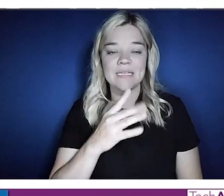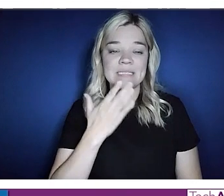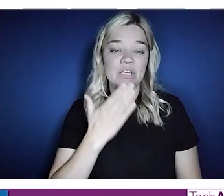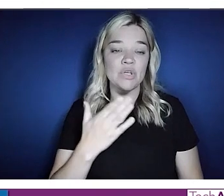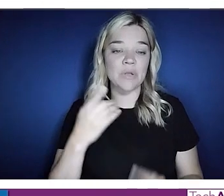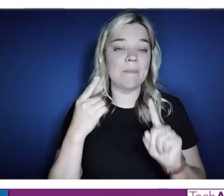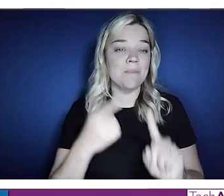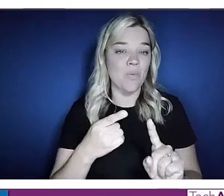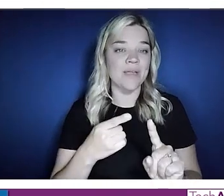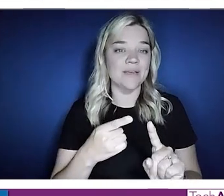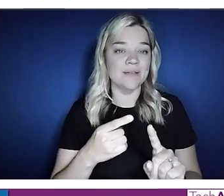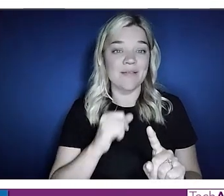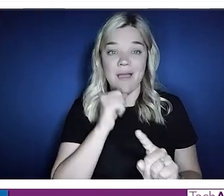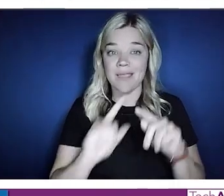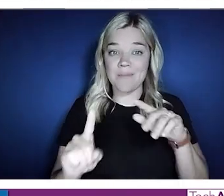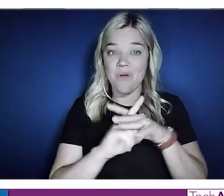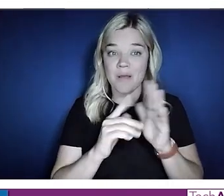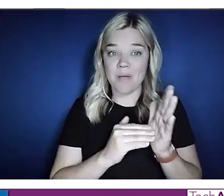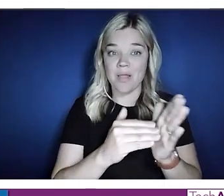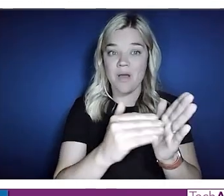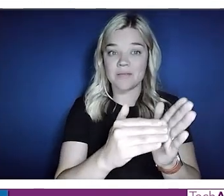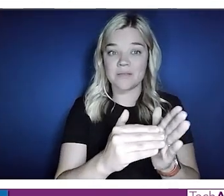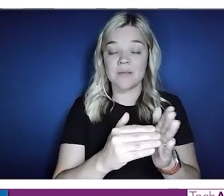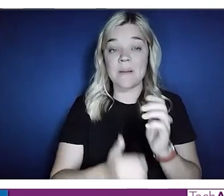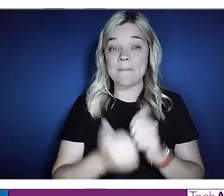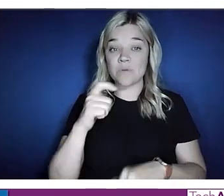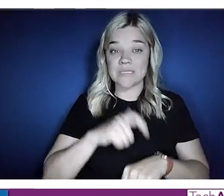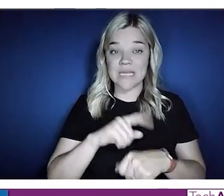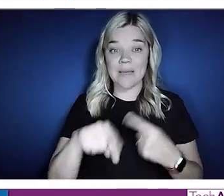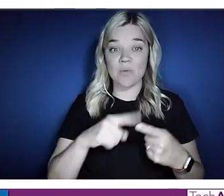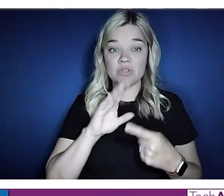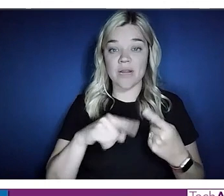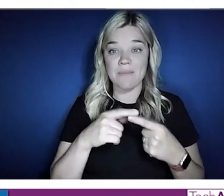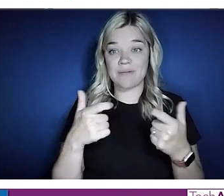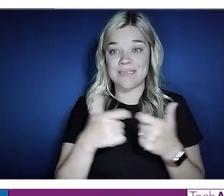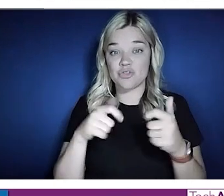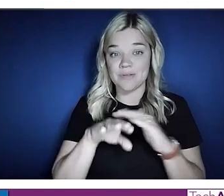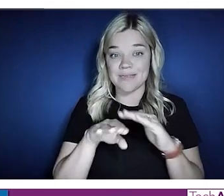that doesn't get brought up a lot is that, you know, most of the time when we're talking about digital accessibility stuff, it's or,